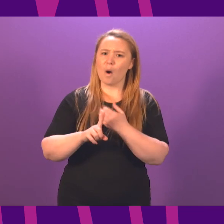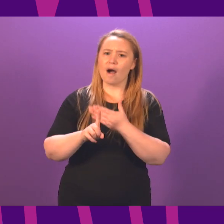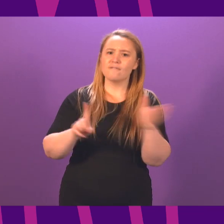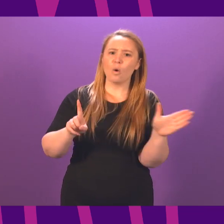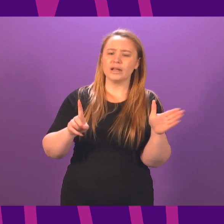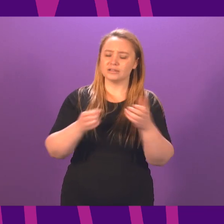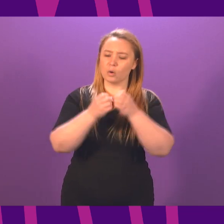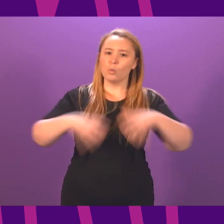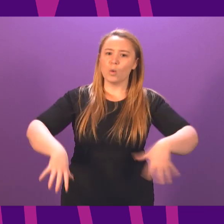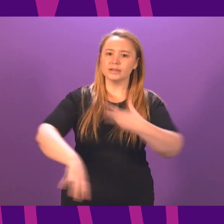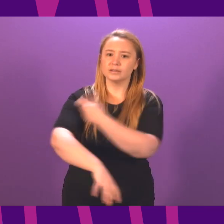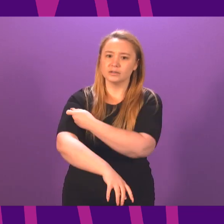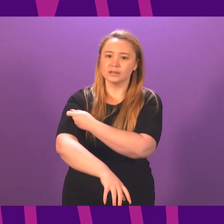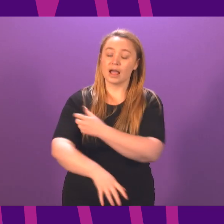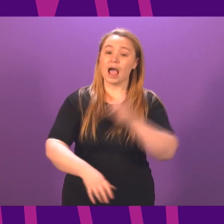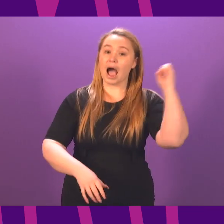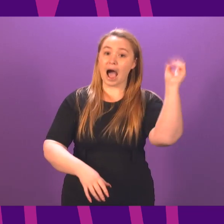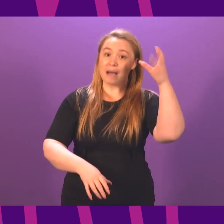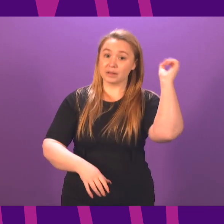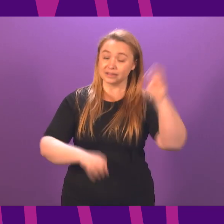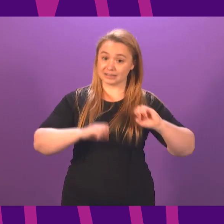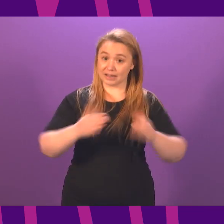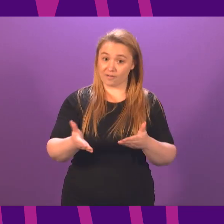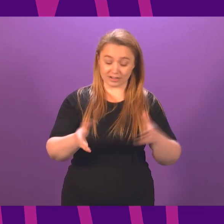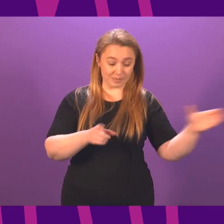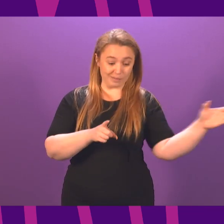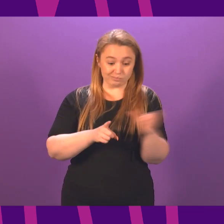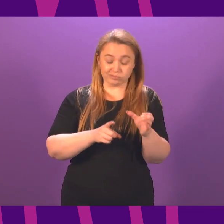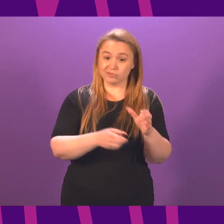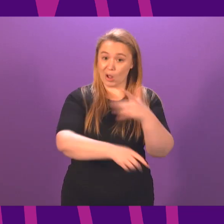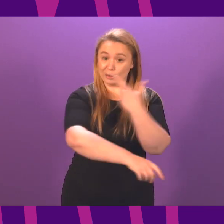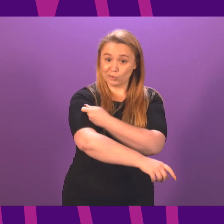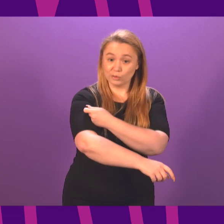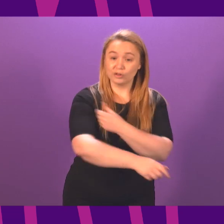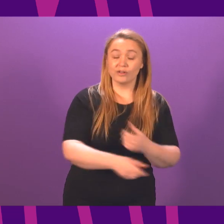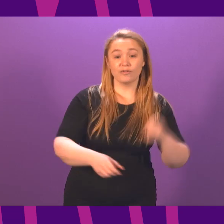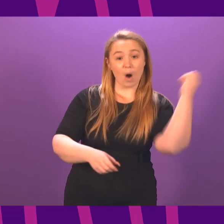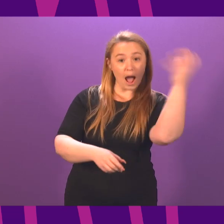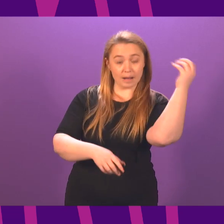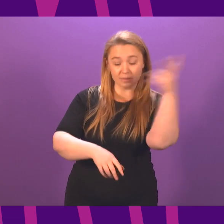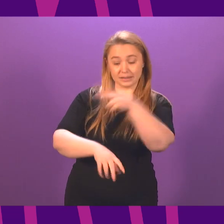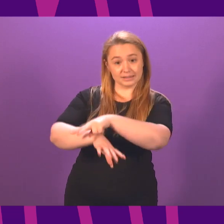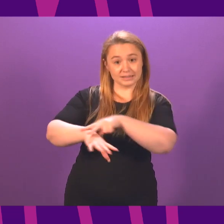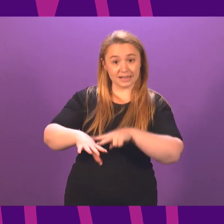doses to vaccinate its front-line paramedics and ambulance technicians. It had some doses left,